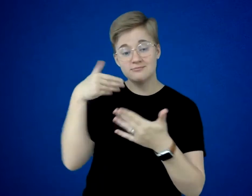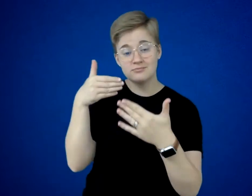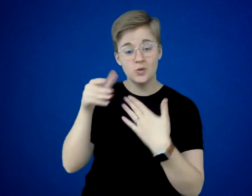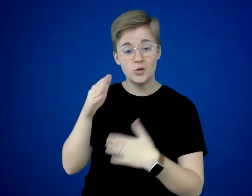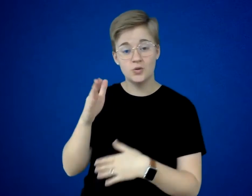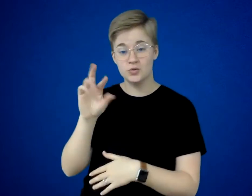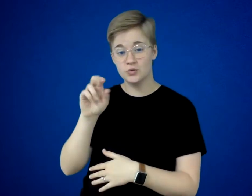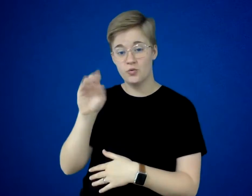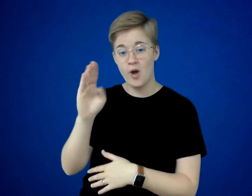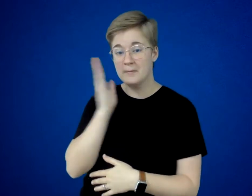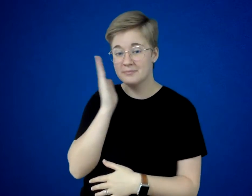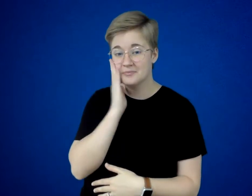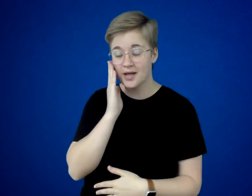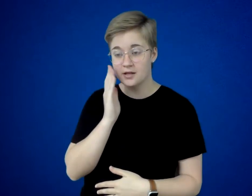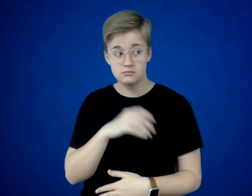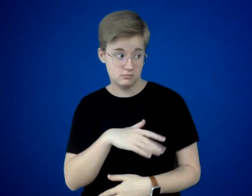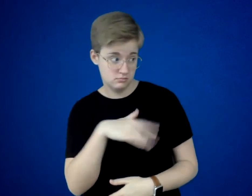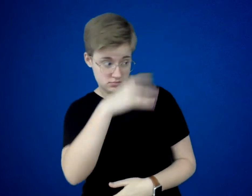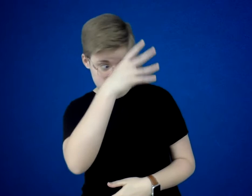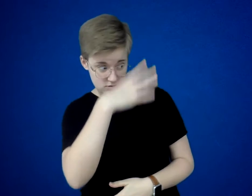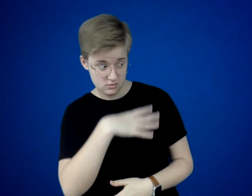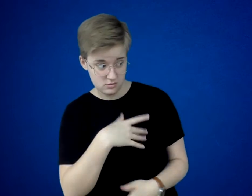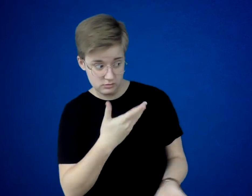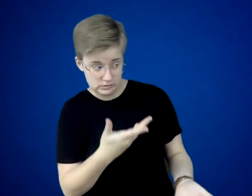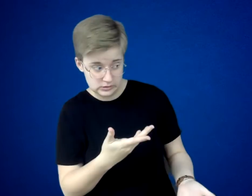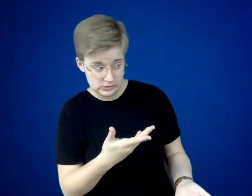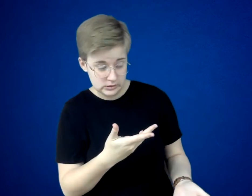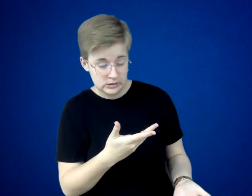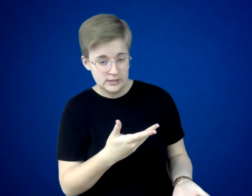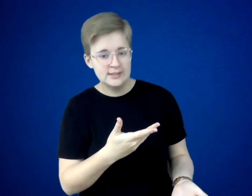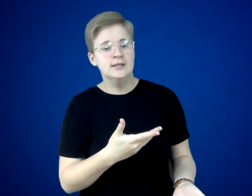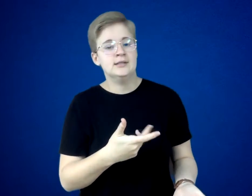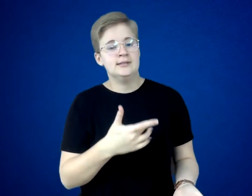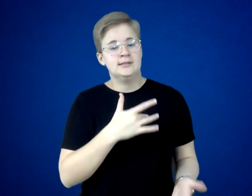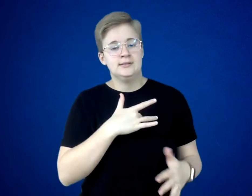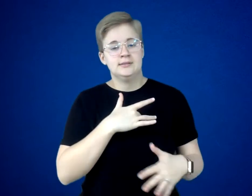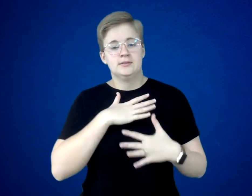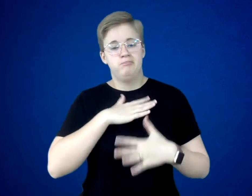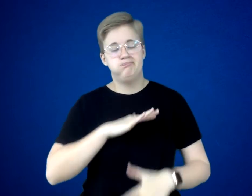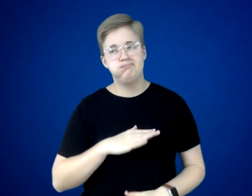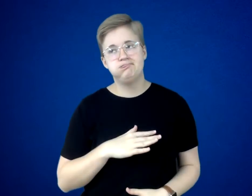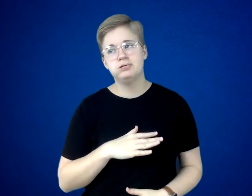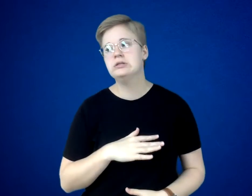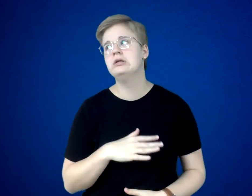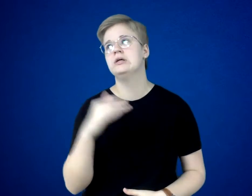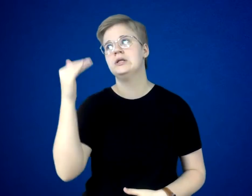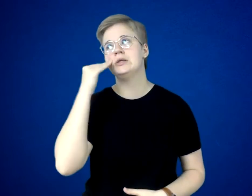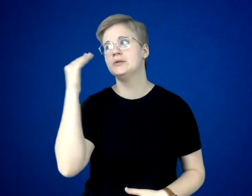“Sir?” said Rob. His heart sank. He knew what his father had found: the meat.